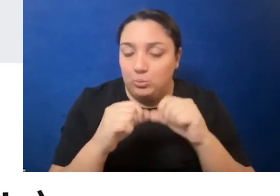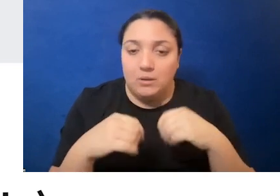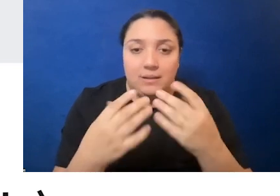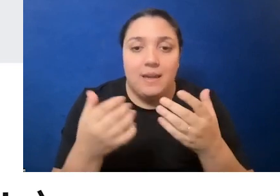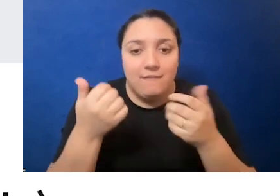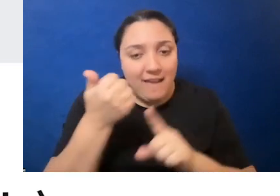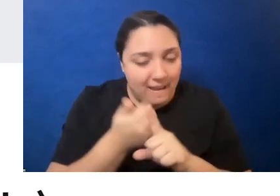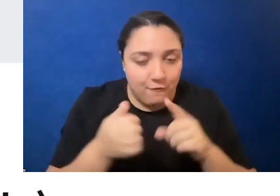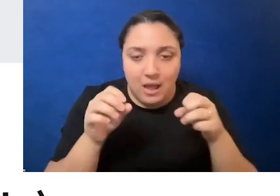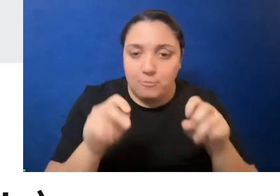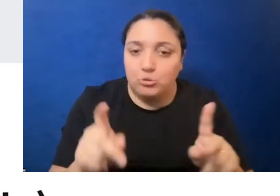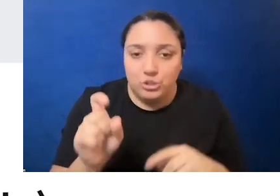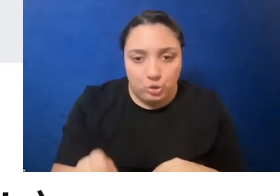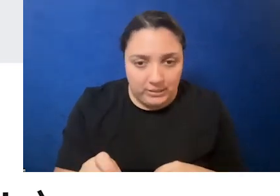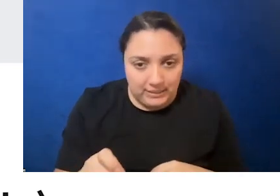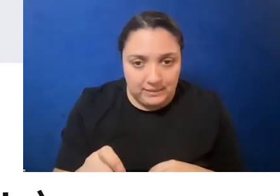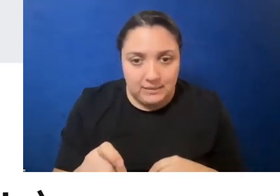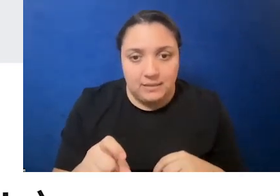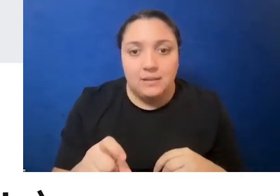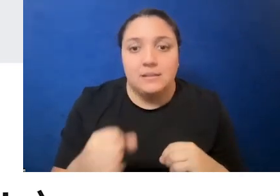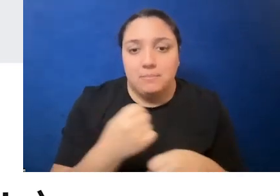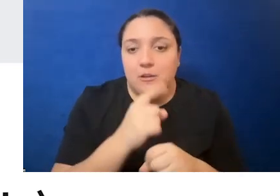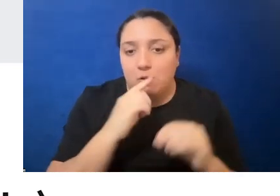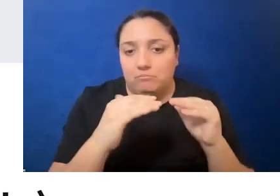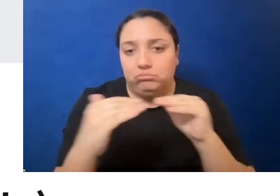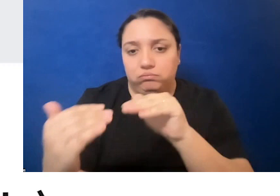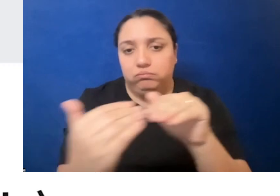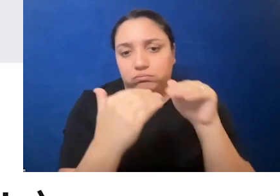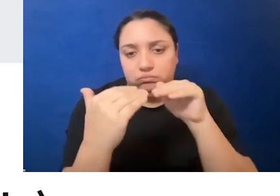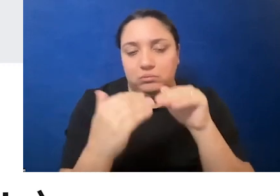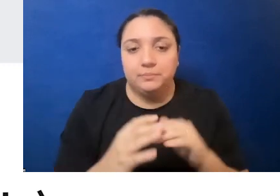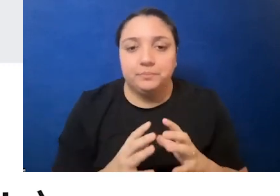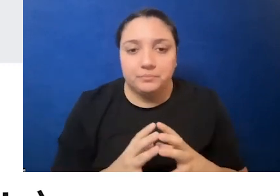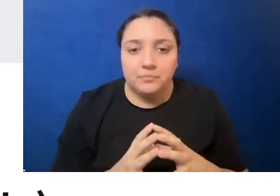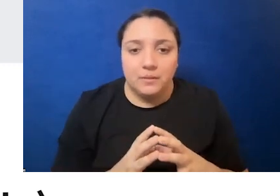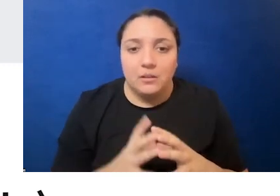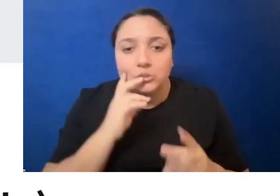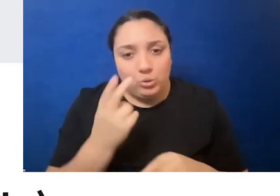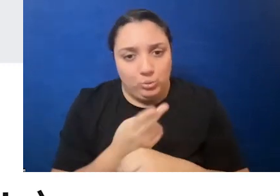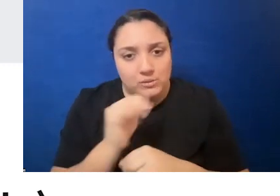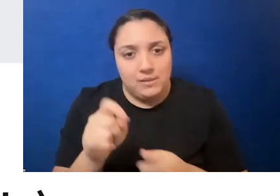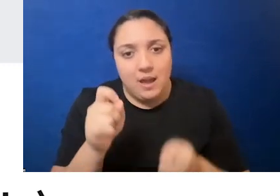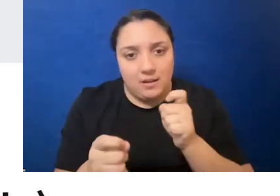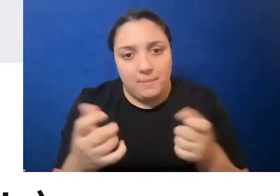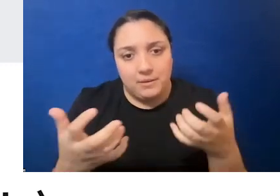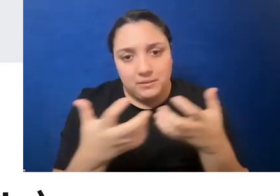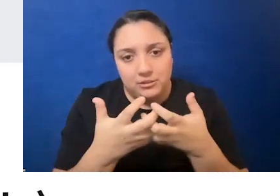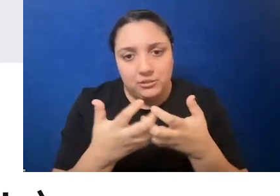WE WANT TO GIVE YOU EVERY OPPORTUNITY THAT YOU NEED TO LEVEL THE PLAYING FIELD. I THINK USING THE ACCOMMODATIONS